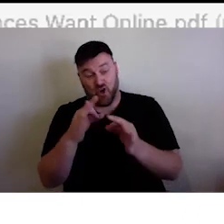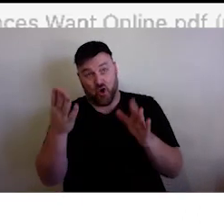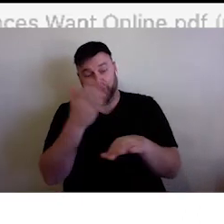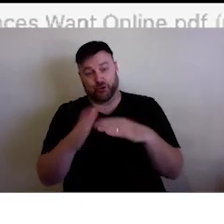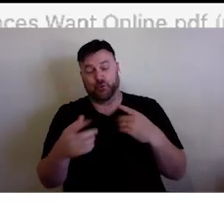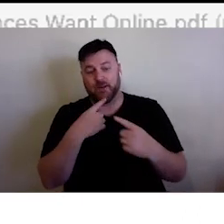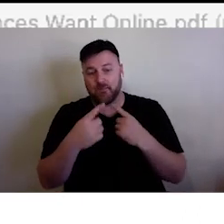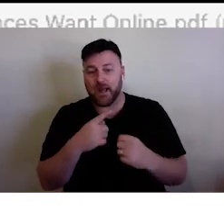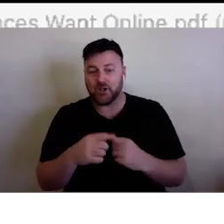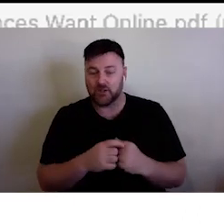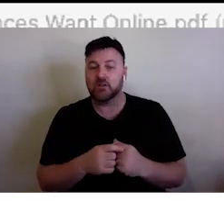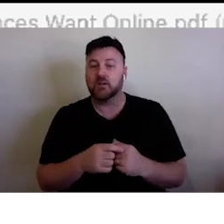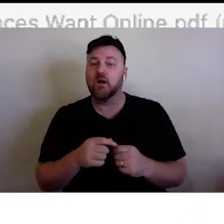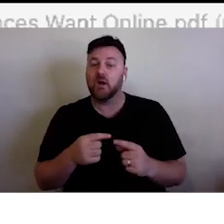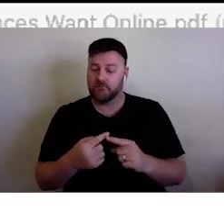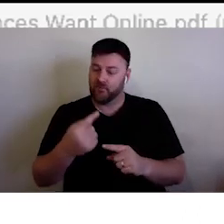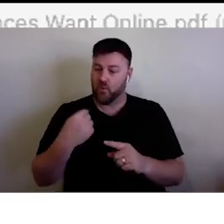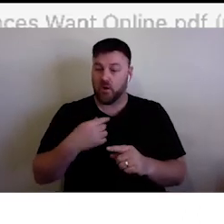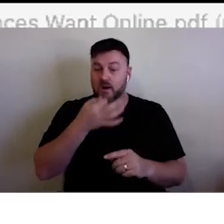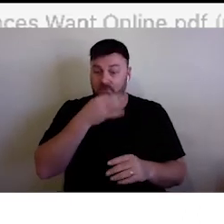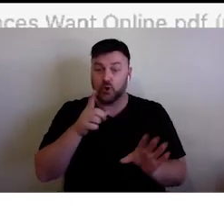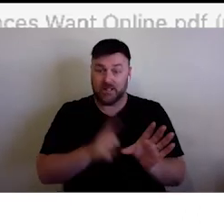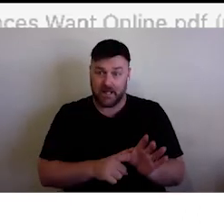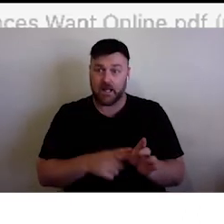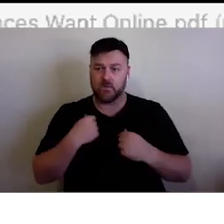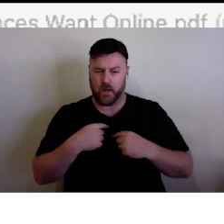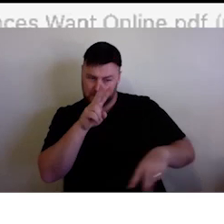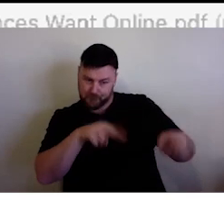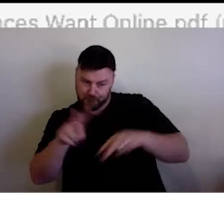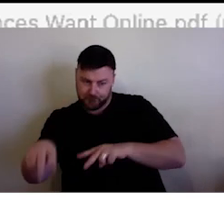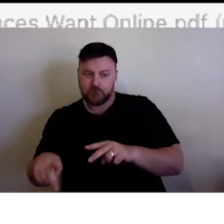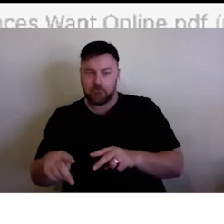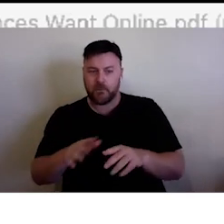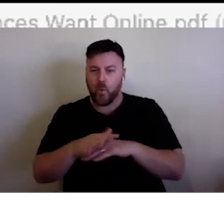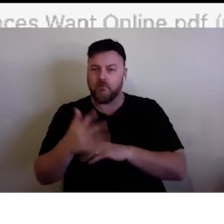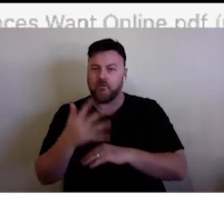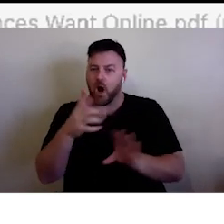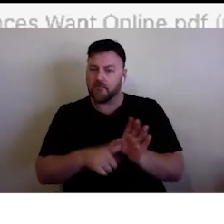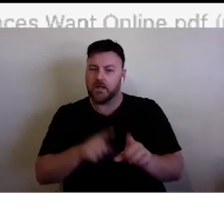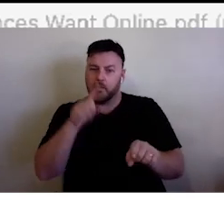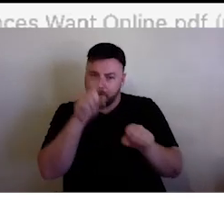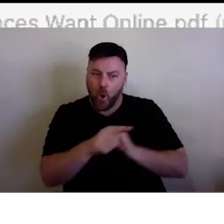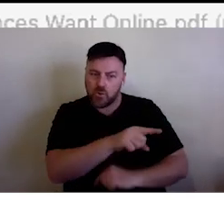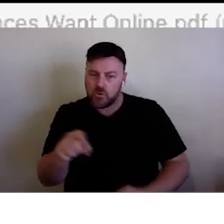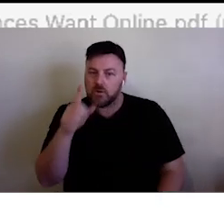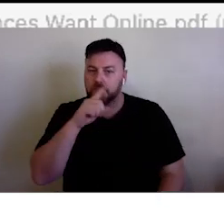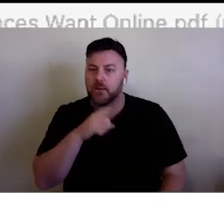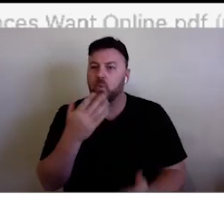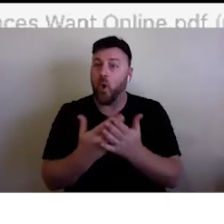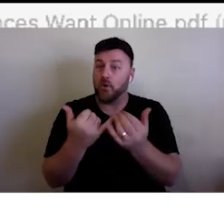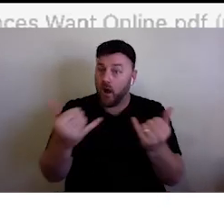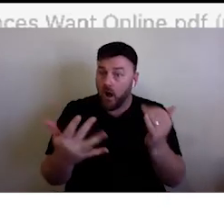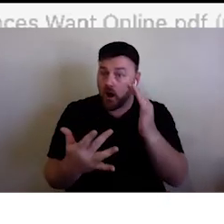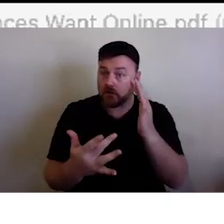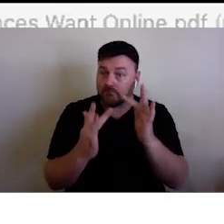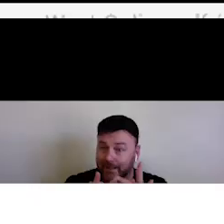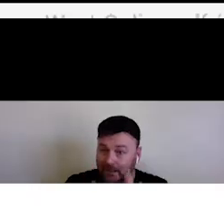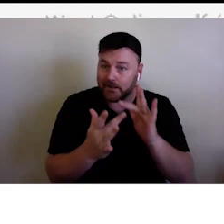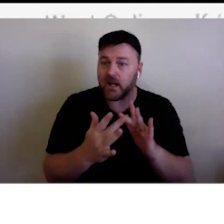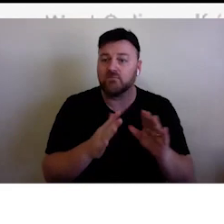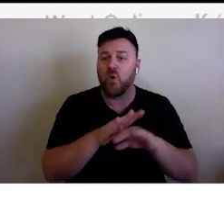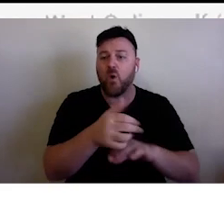spending over six hours a day, five years or so, and in the years going